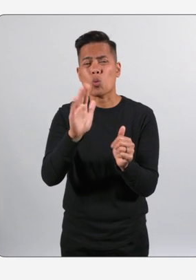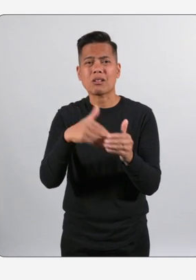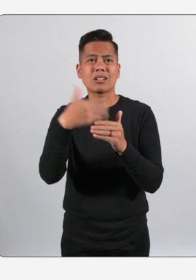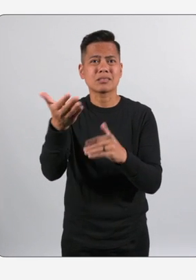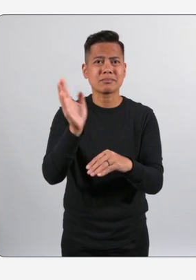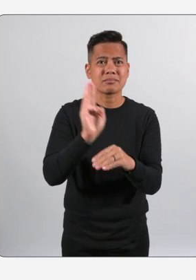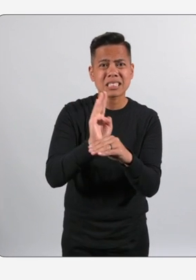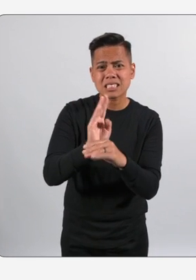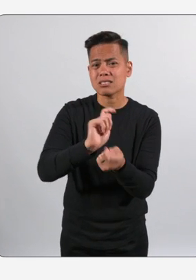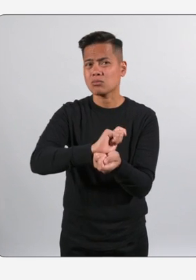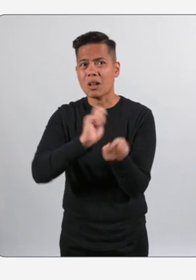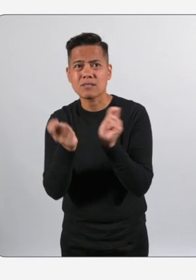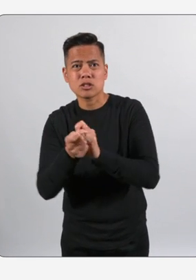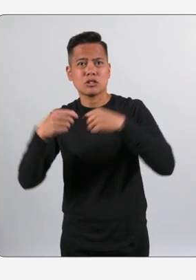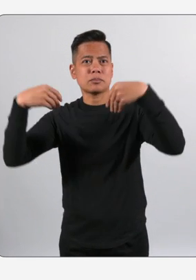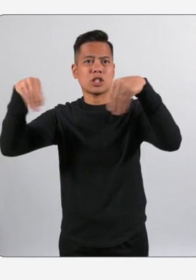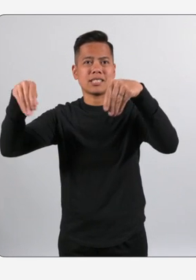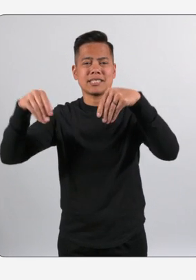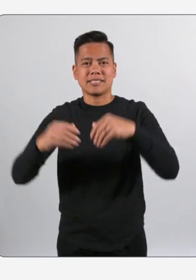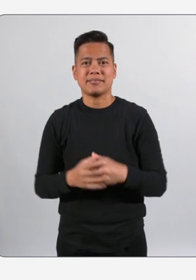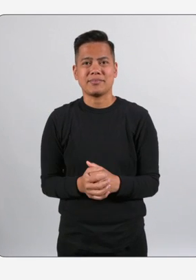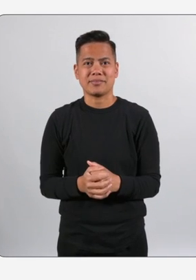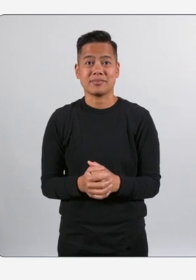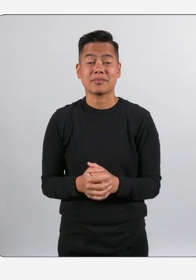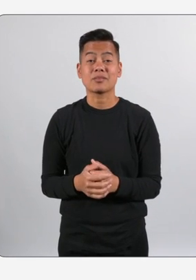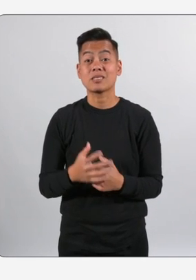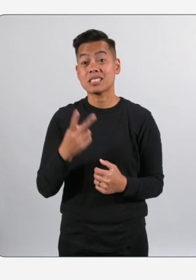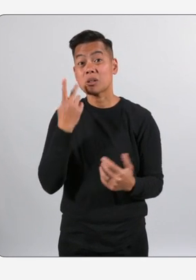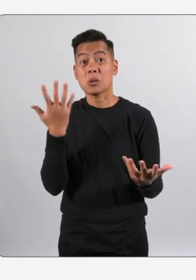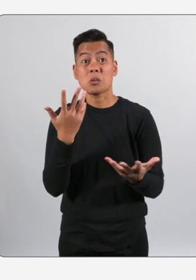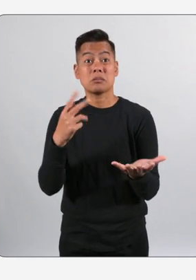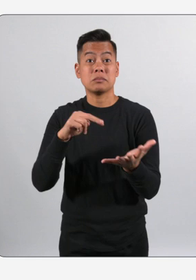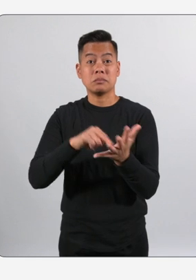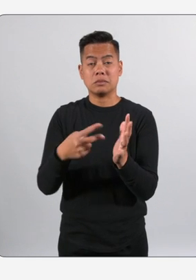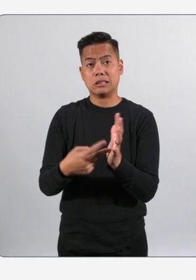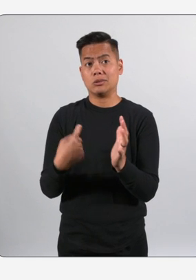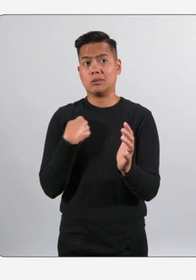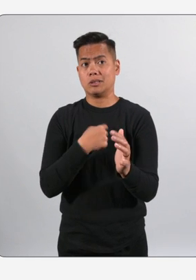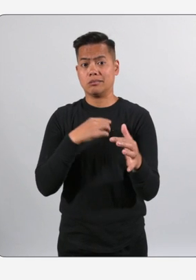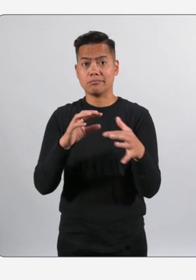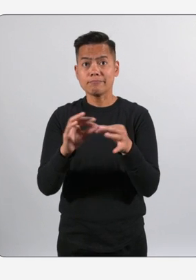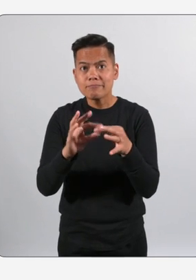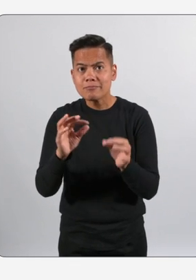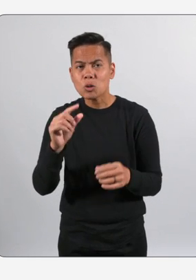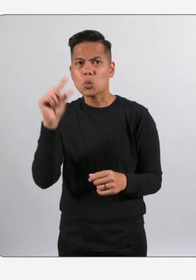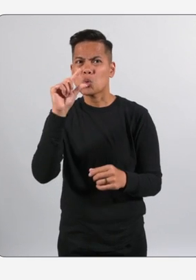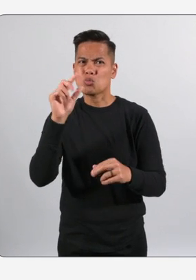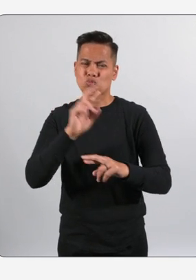You will see what we mean when we say that Google has been ready for this moment.